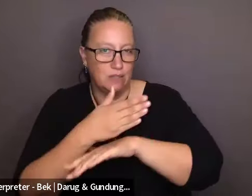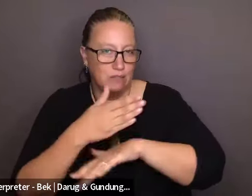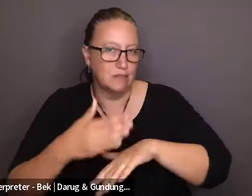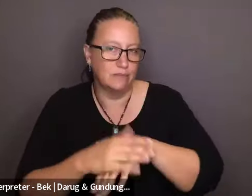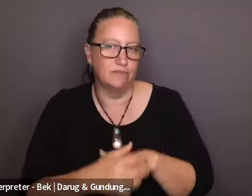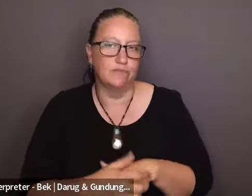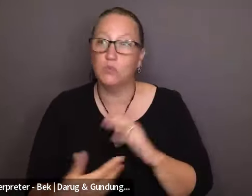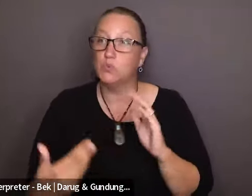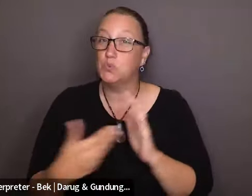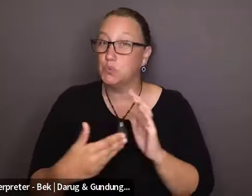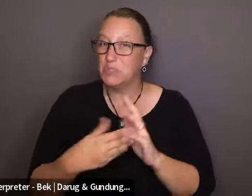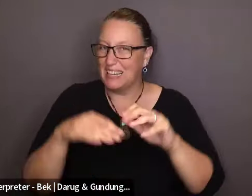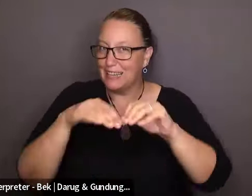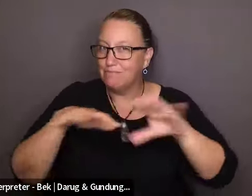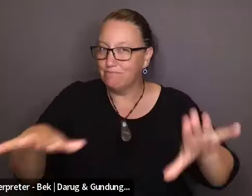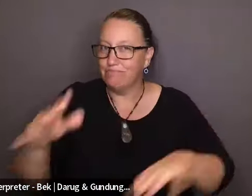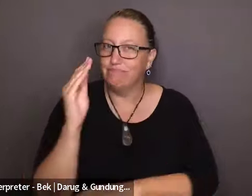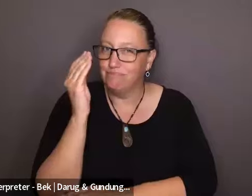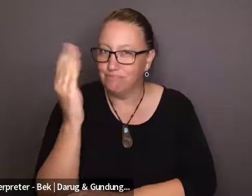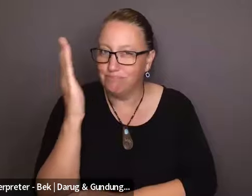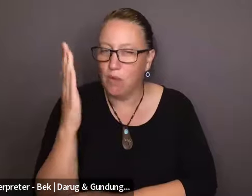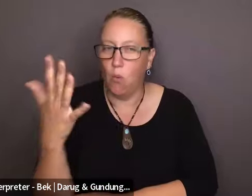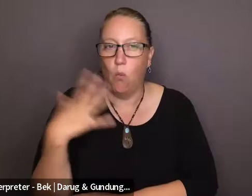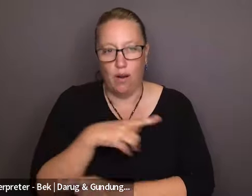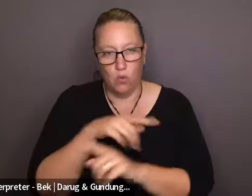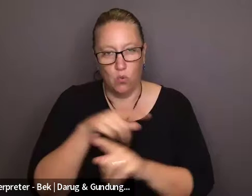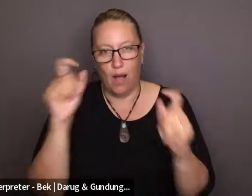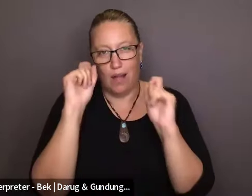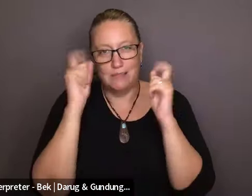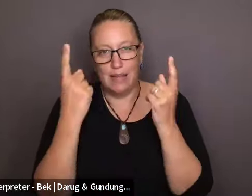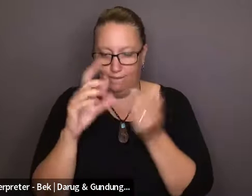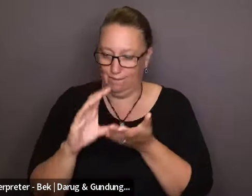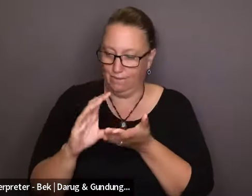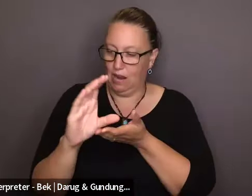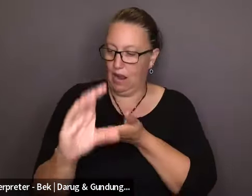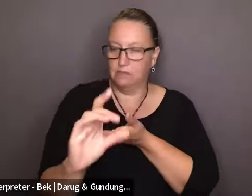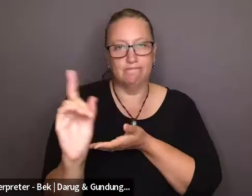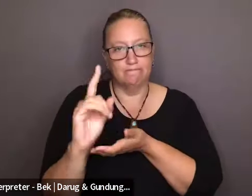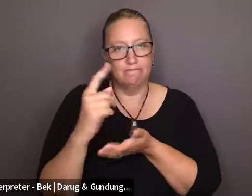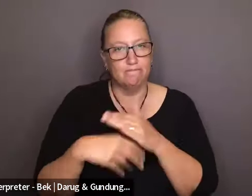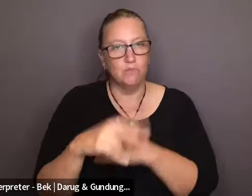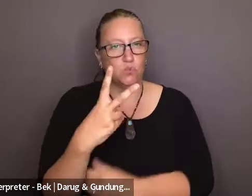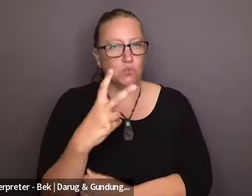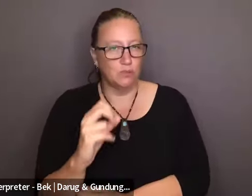evidence that can genuinely influence policy and practice. This session is designed to help you